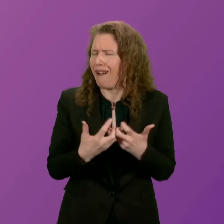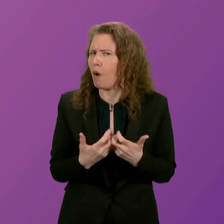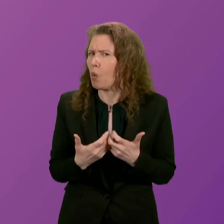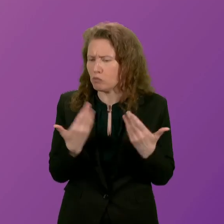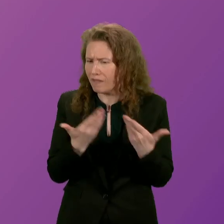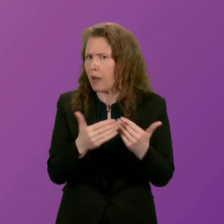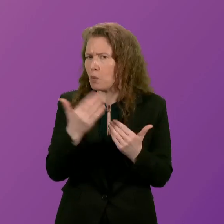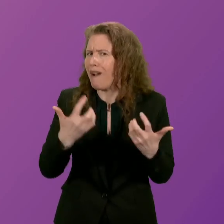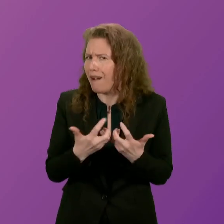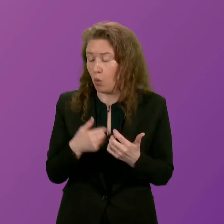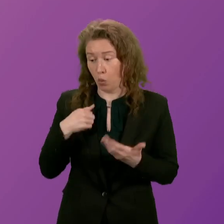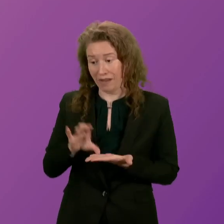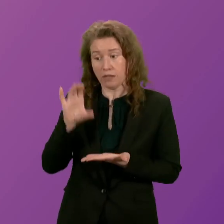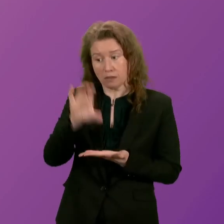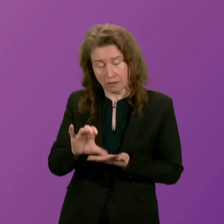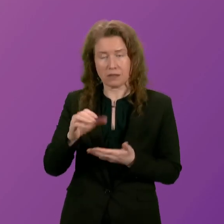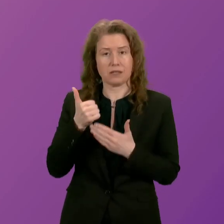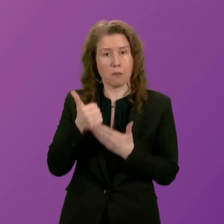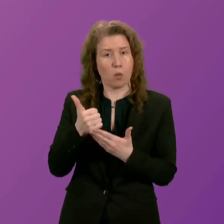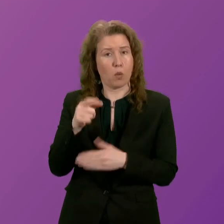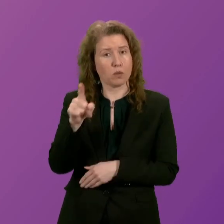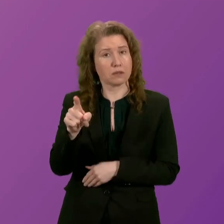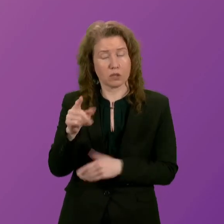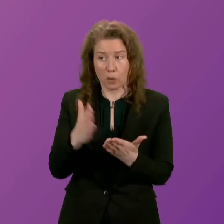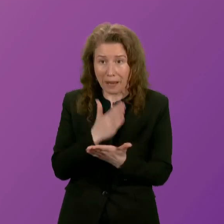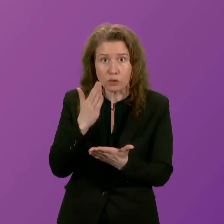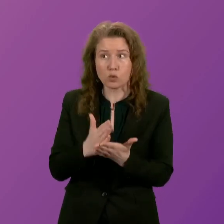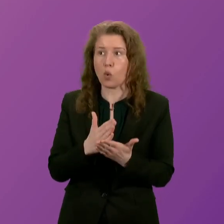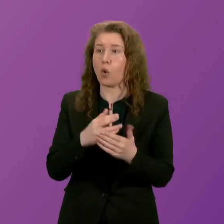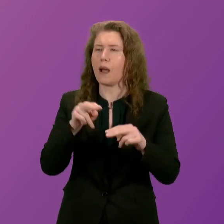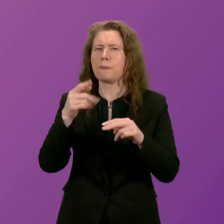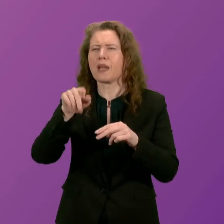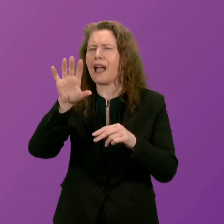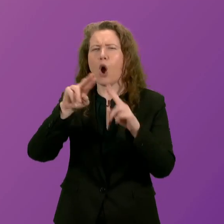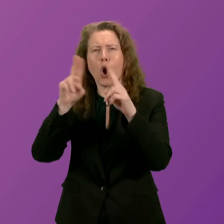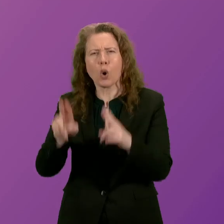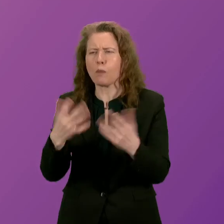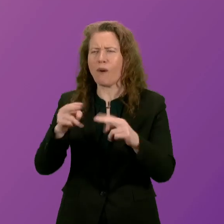Government has put financial support in place to ensure that void accommodation can be brought back